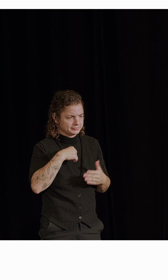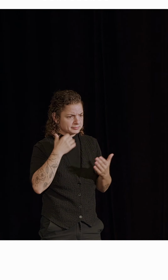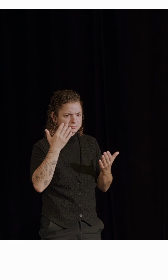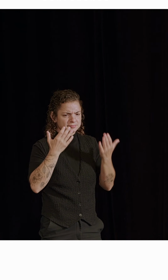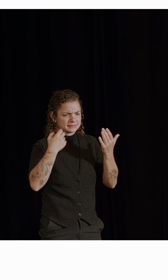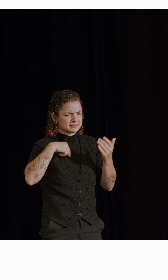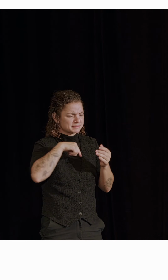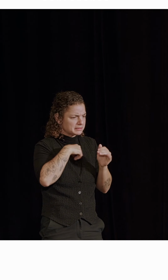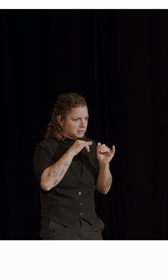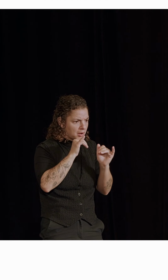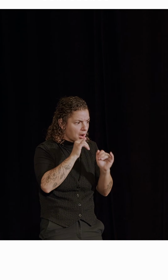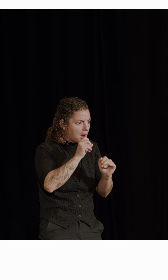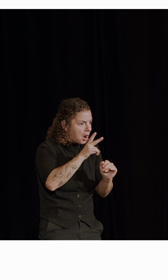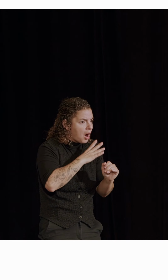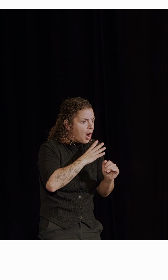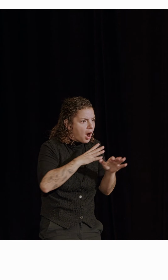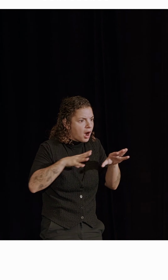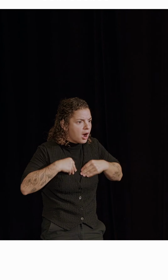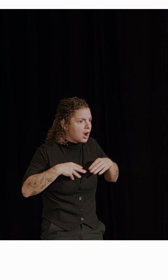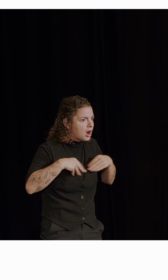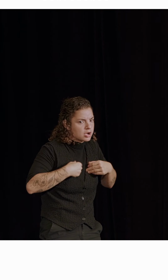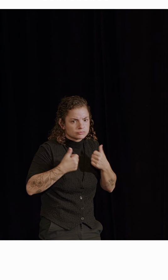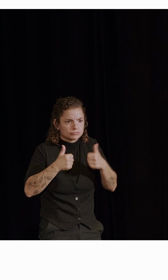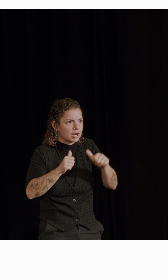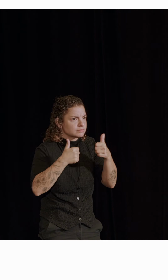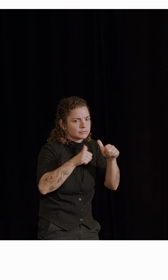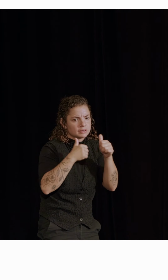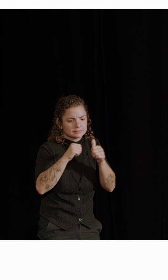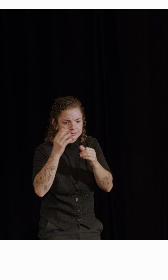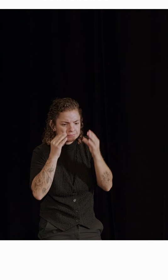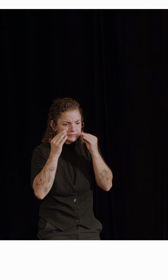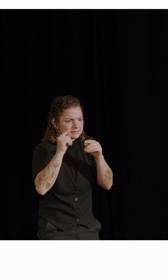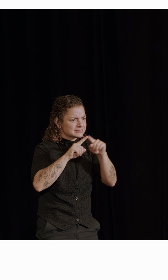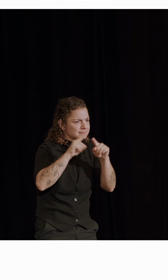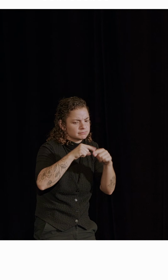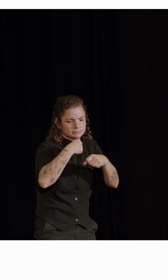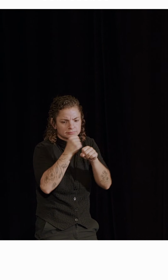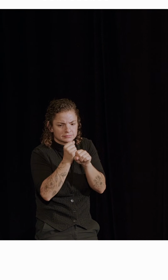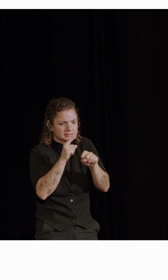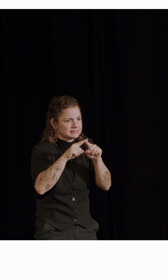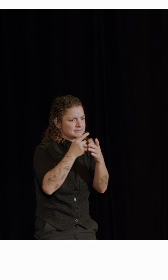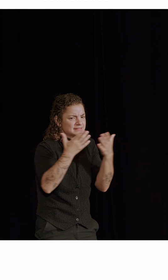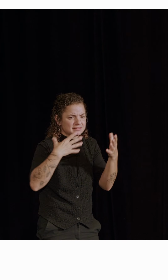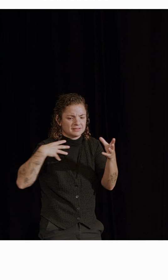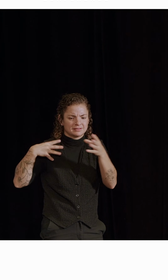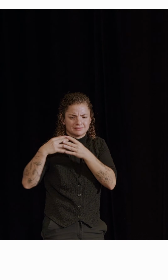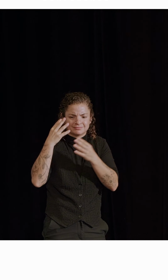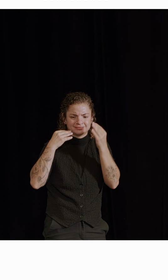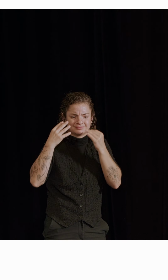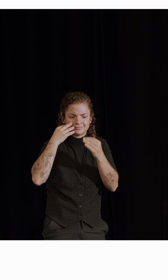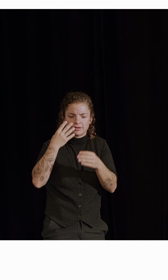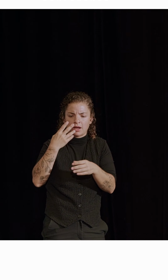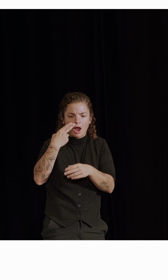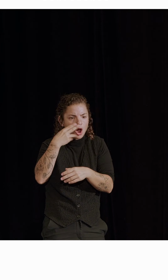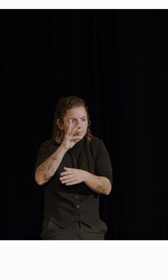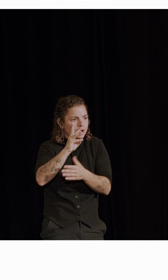my career in hardware and product design has nudged stuff in the right direction. And it's not just Meta,